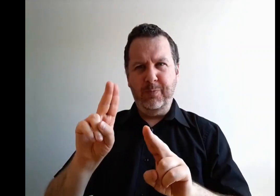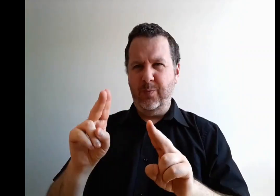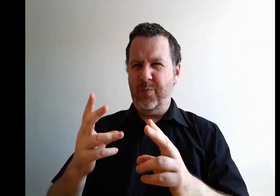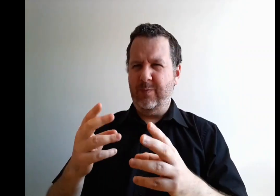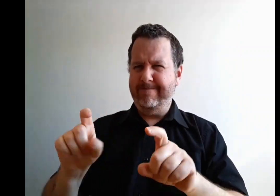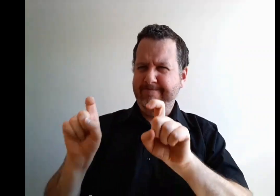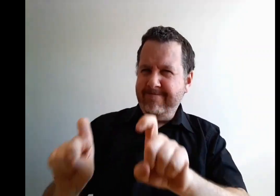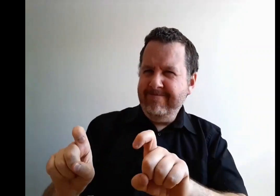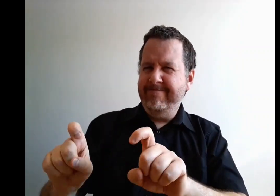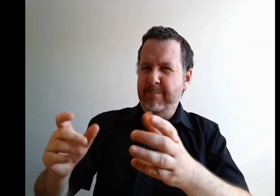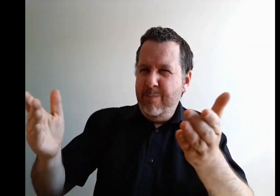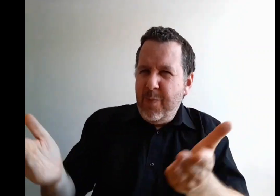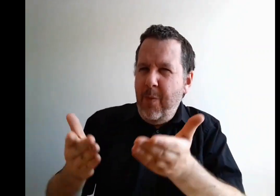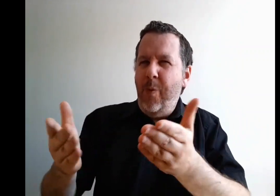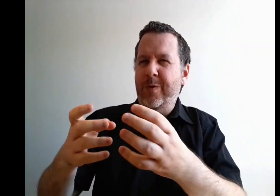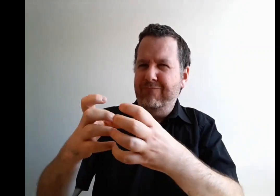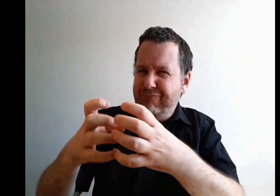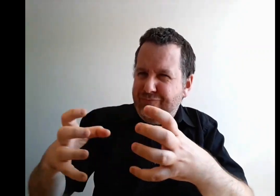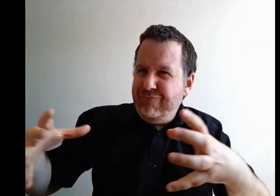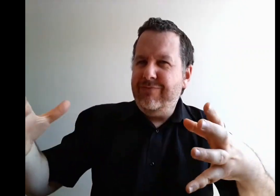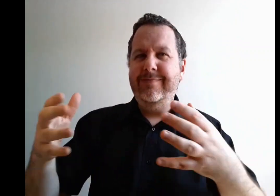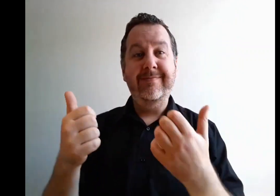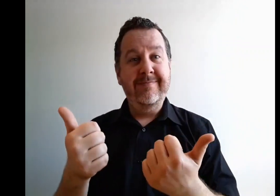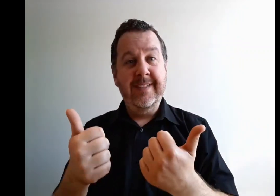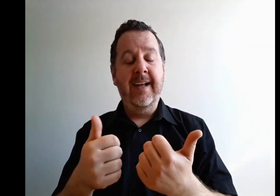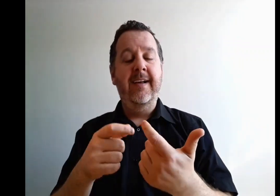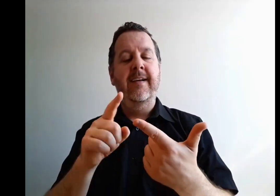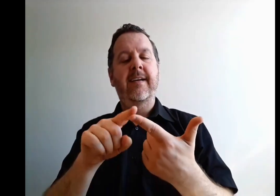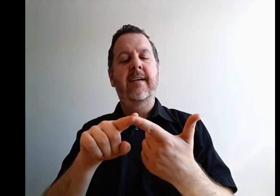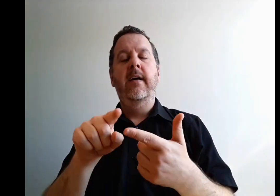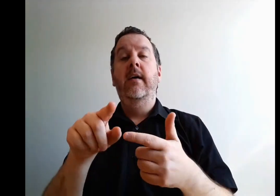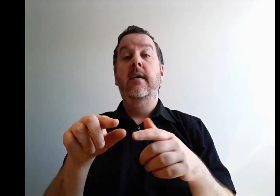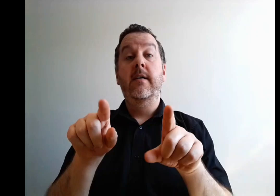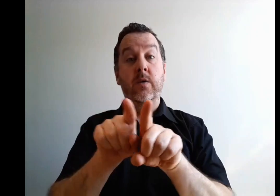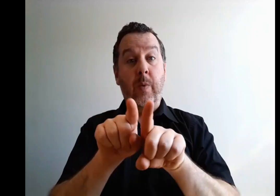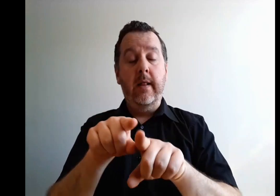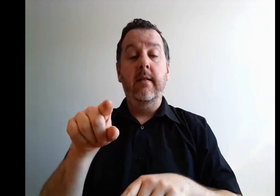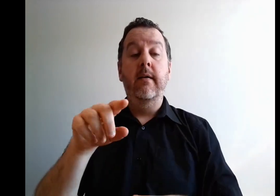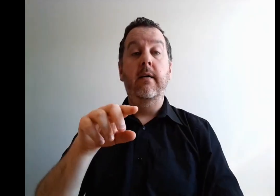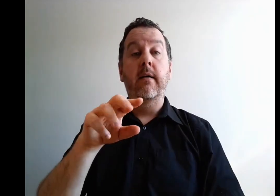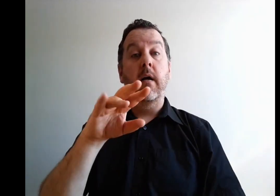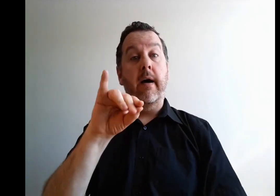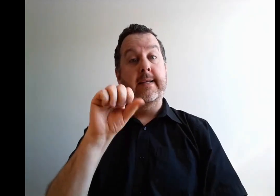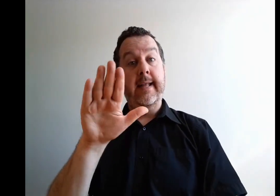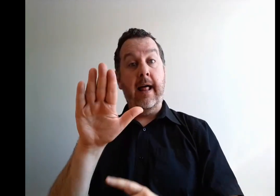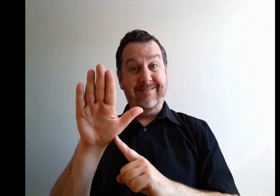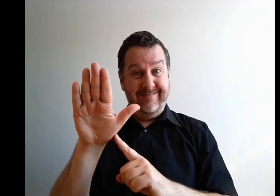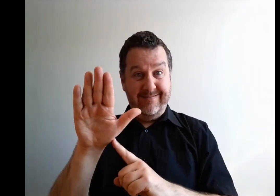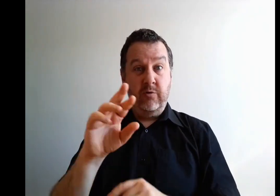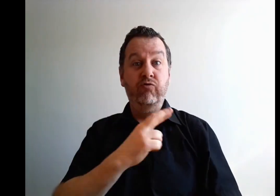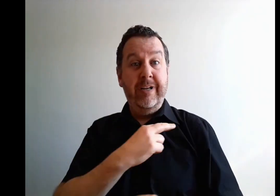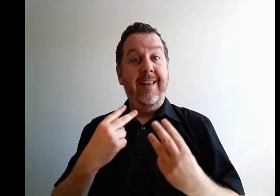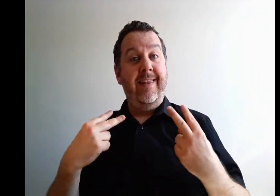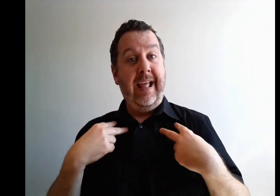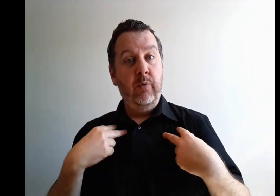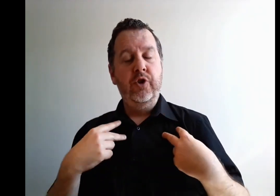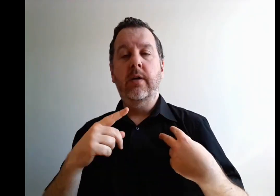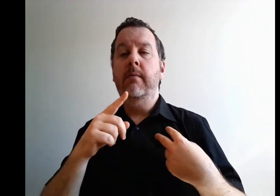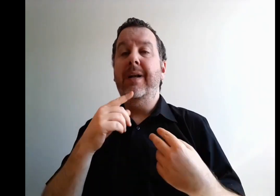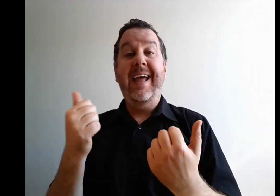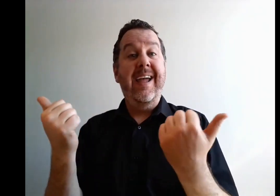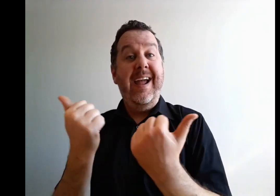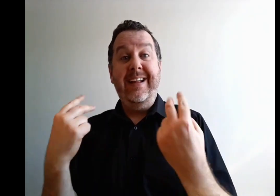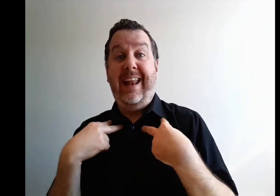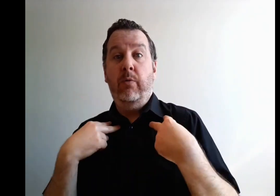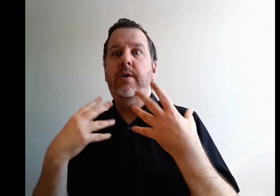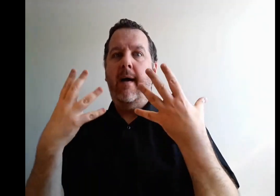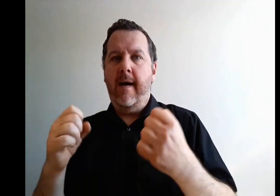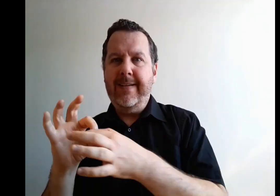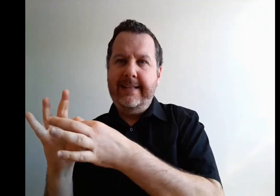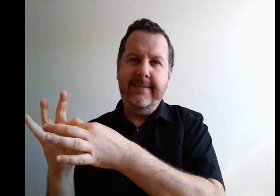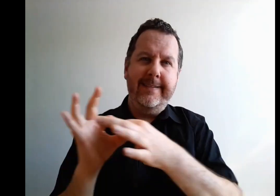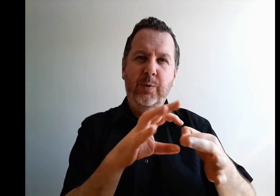Another thing as well is that realization that any language has a connection to a language community